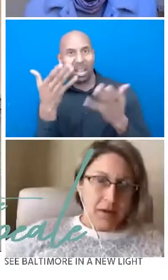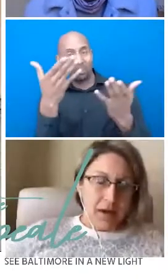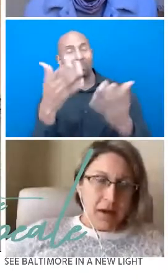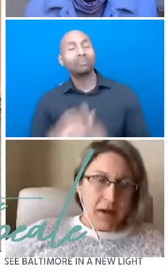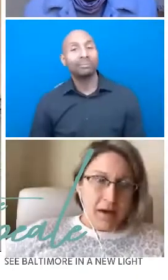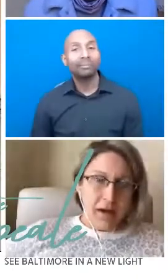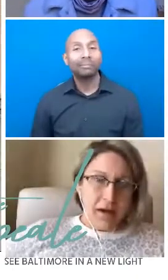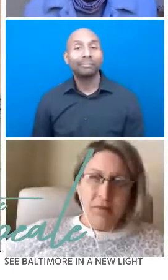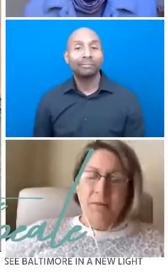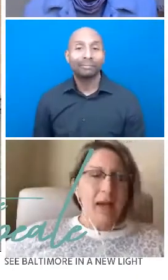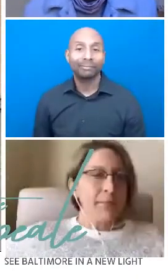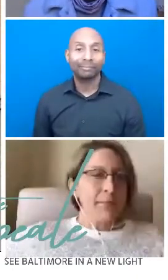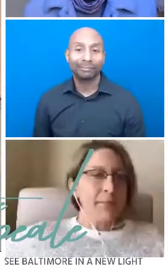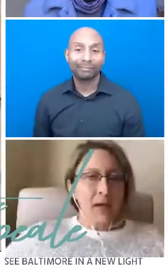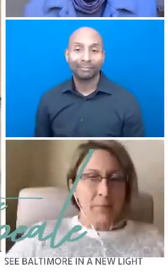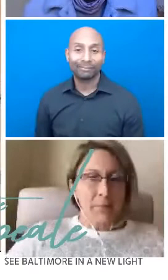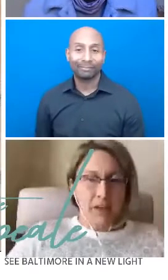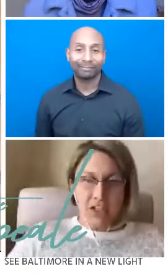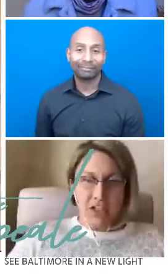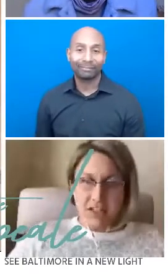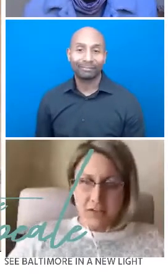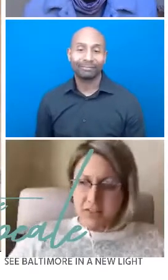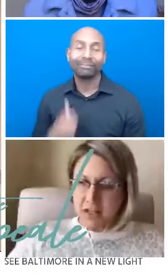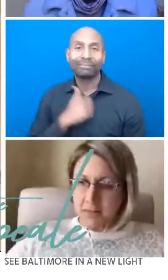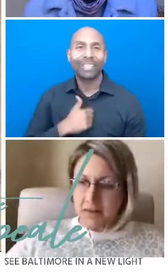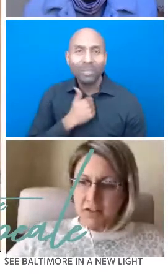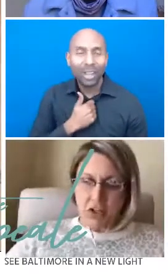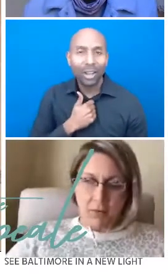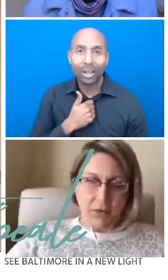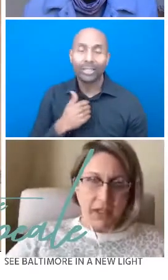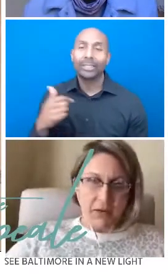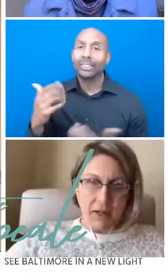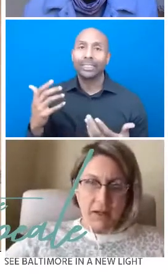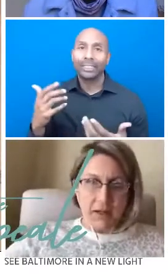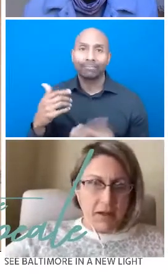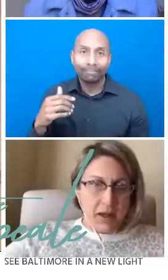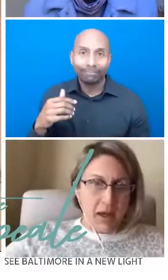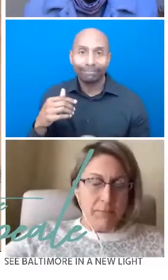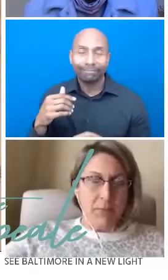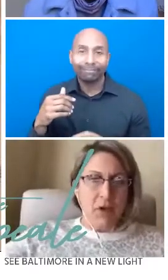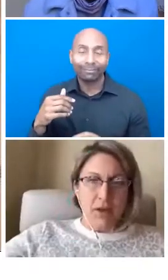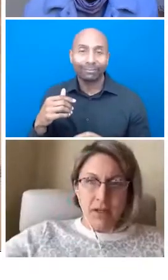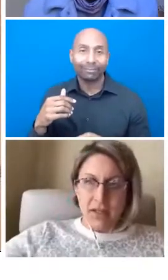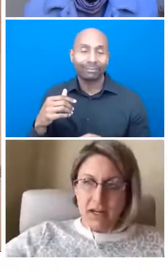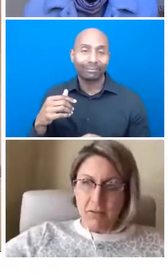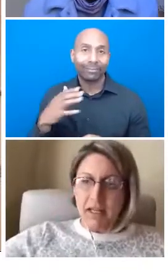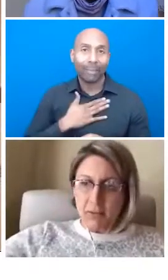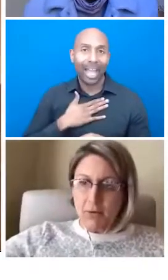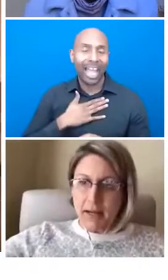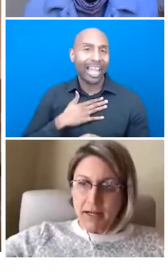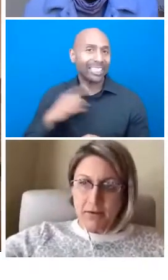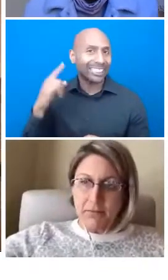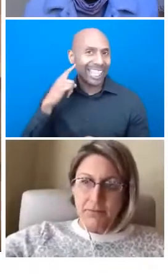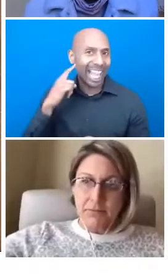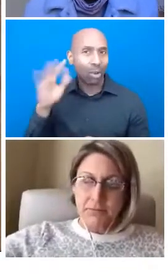Kim: I apologize. All of a sudden, I'm having trouble hearing. Can everyone hear me?